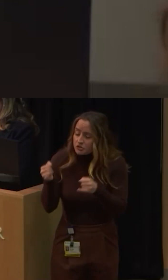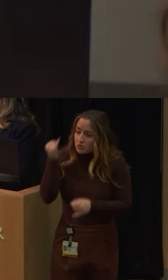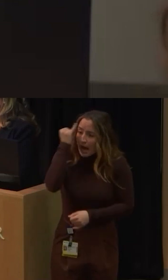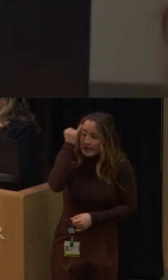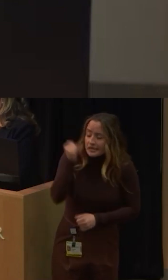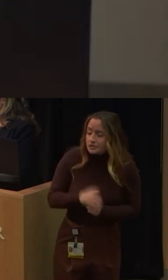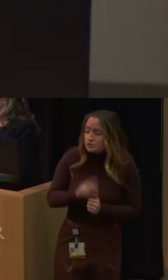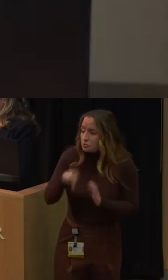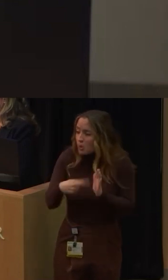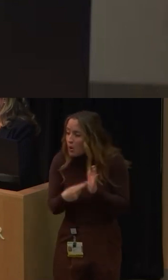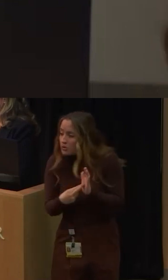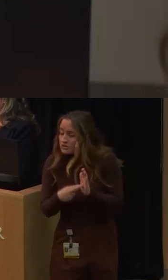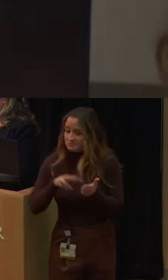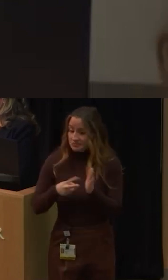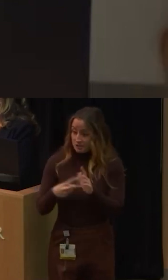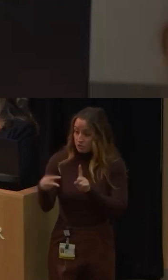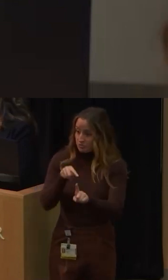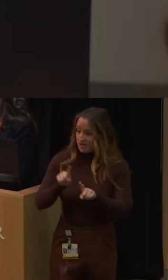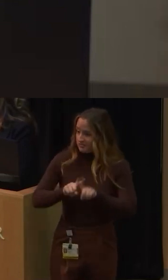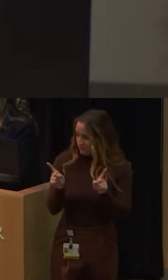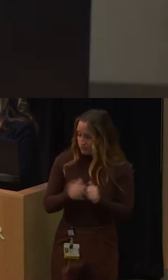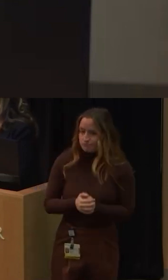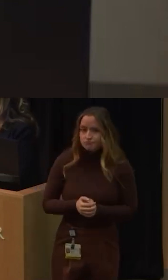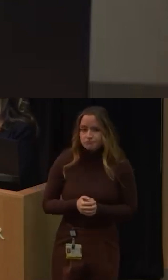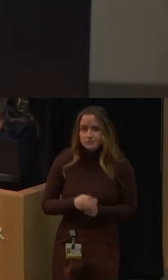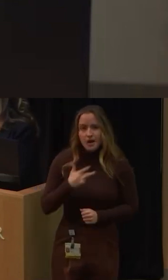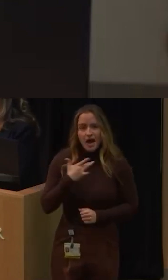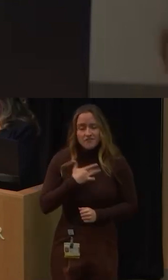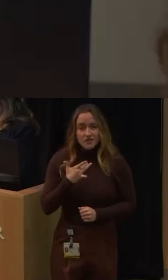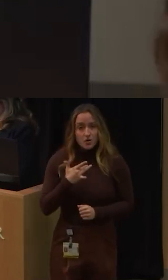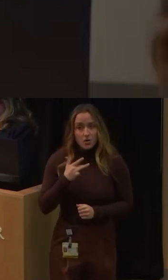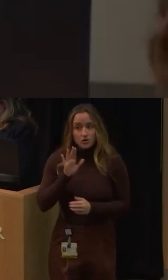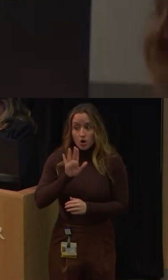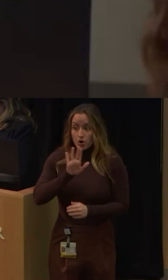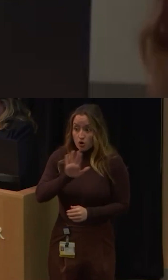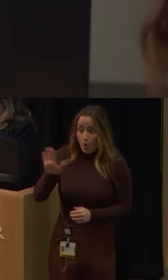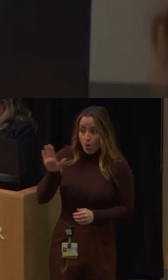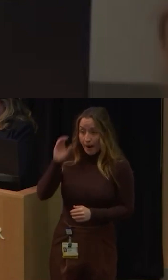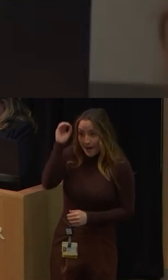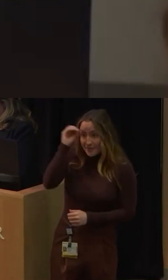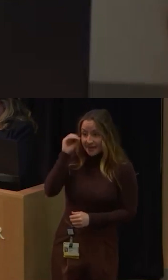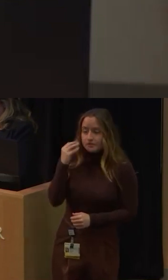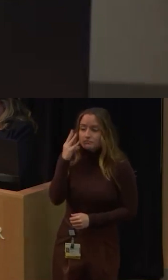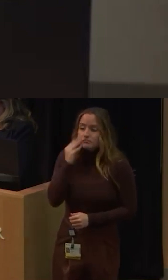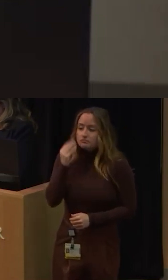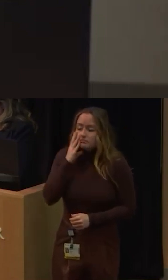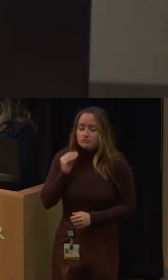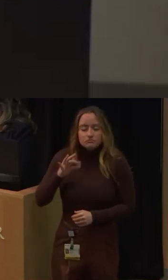and so I think it will be enriching to have each of you answer this question.